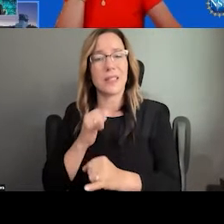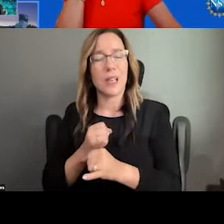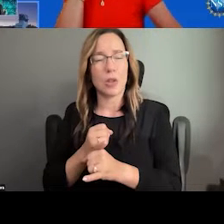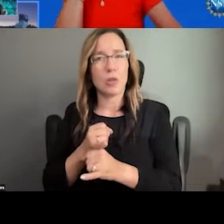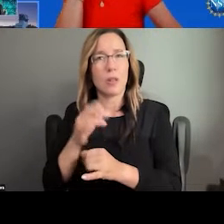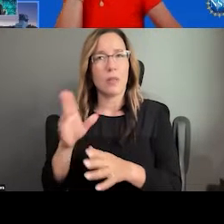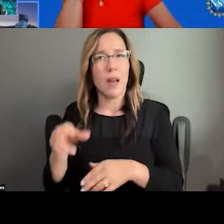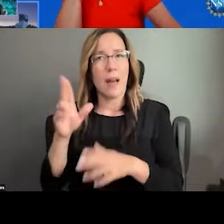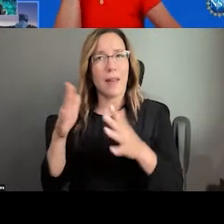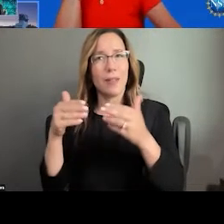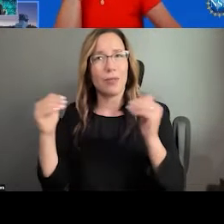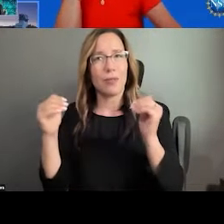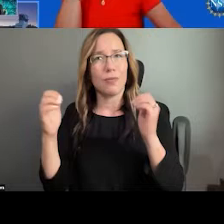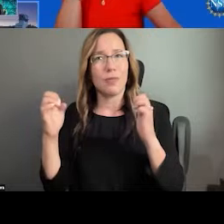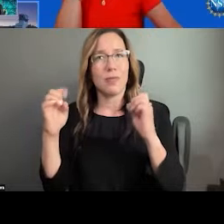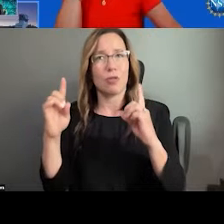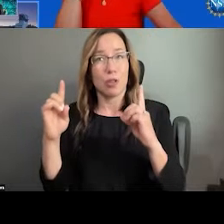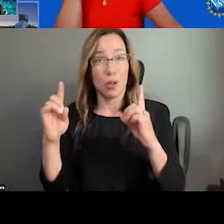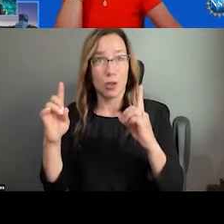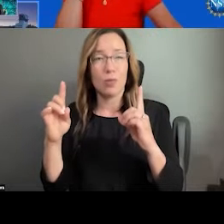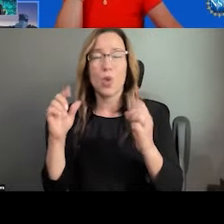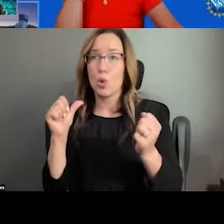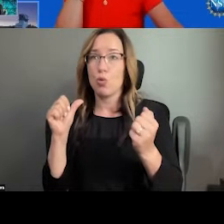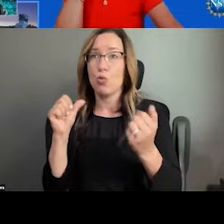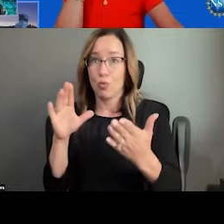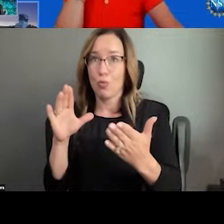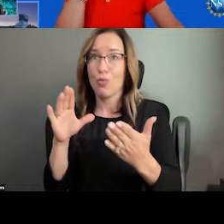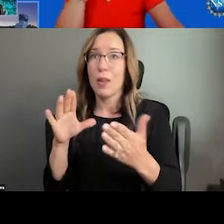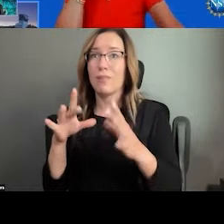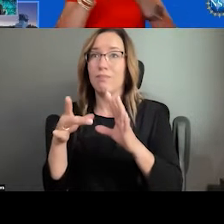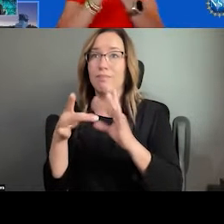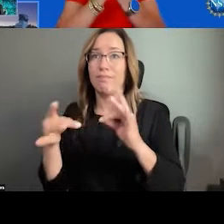that we do address in the PAPP guide, and that has to do with